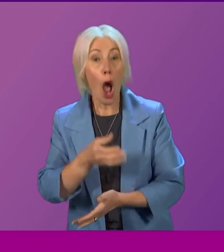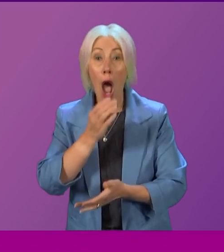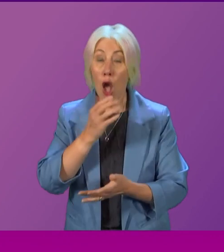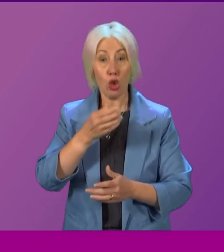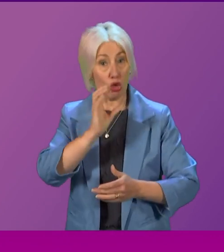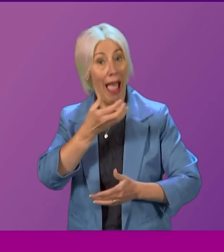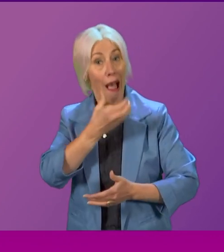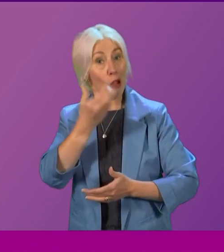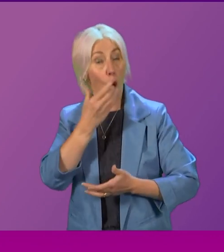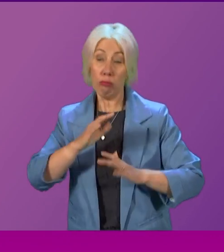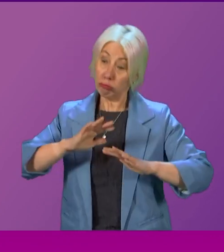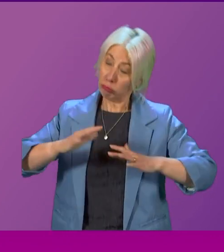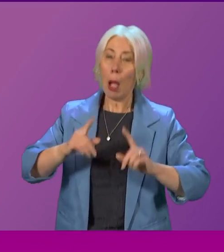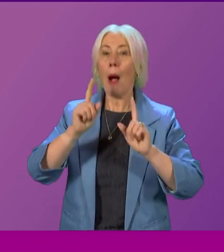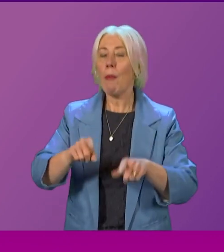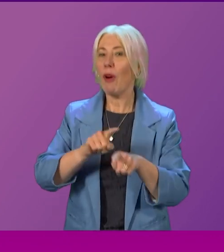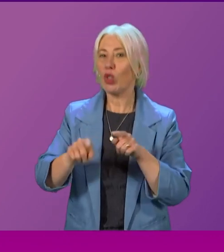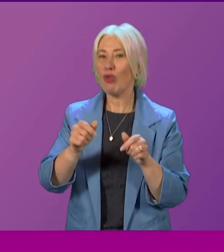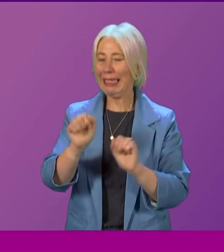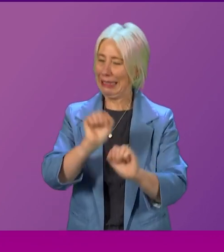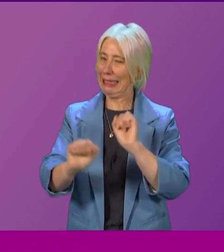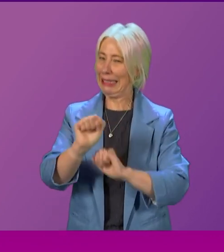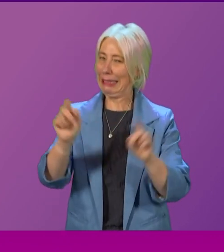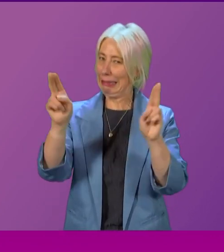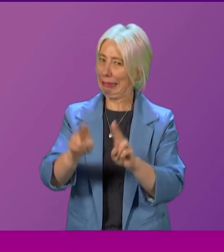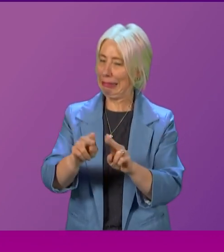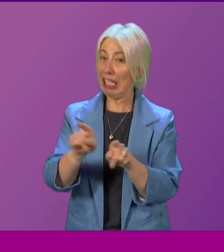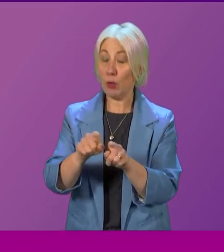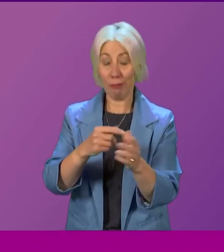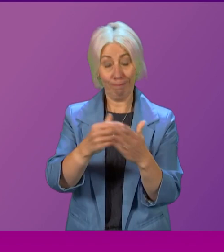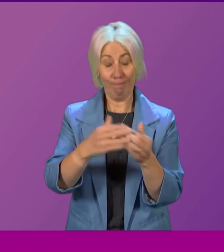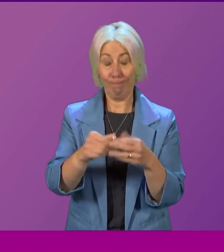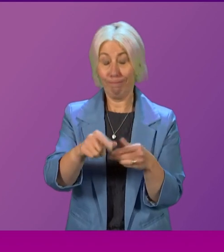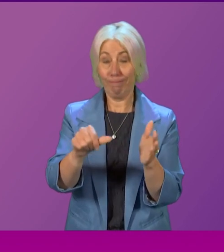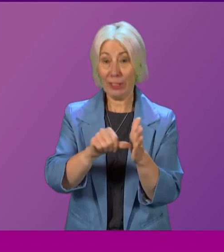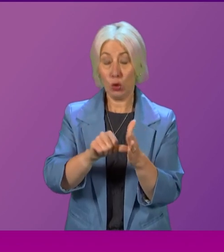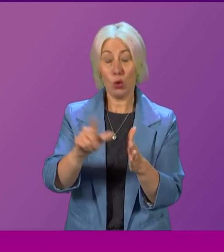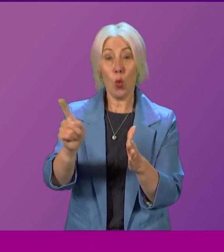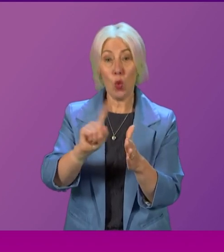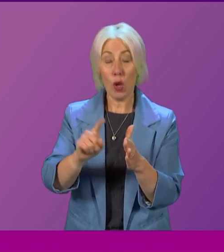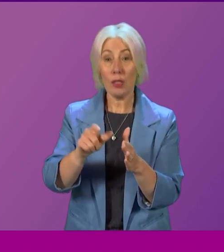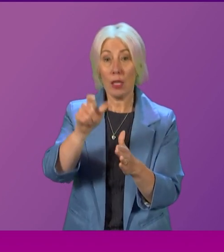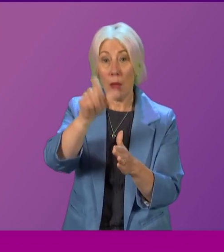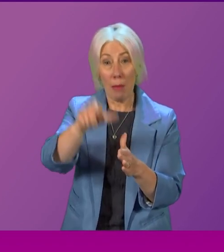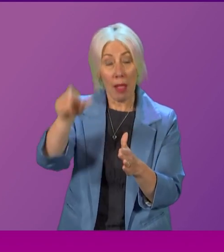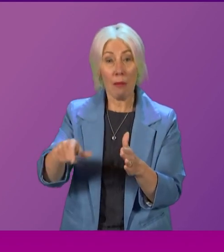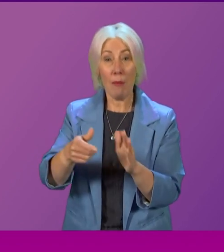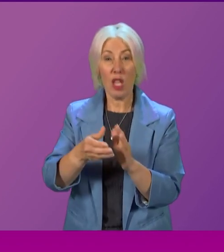We need to discourage and address people who have an alcohol misuse problem or who drink